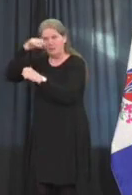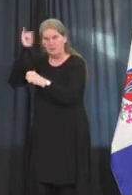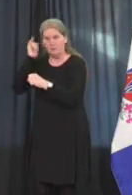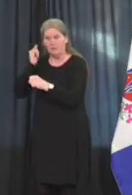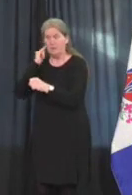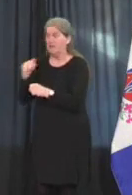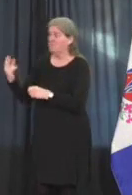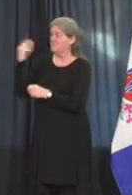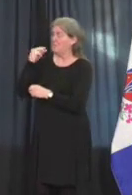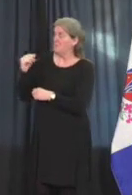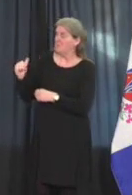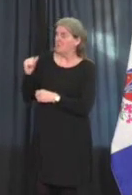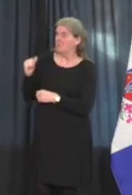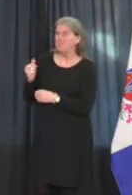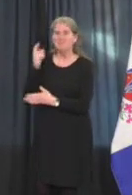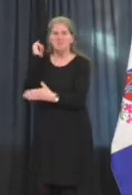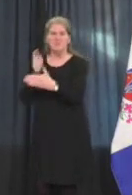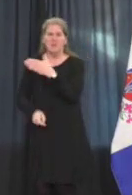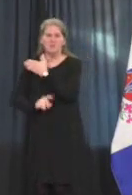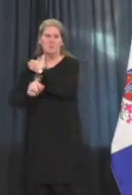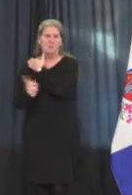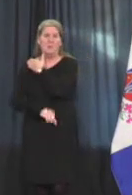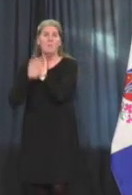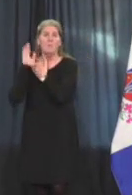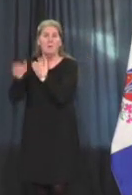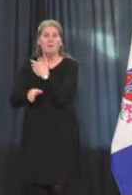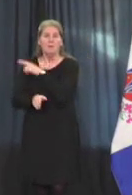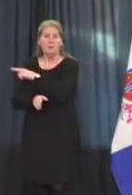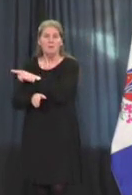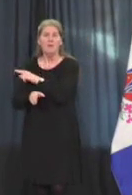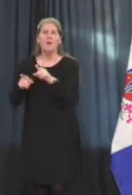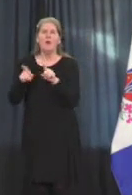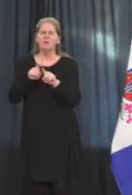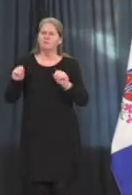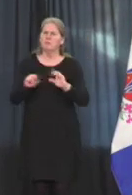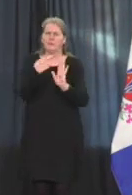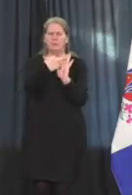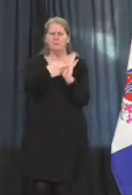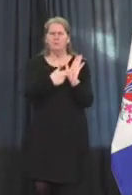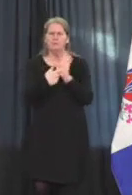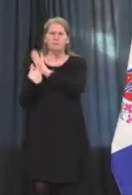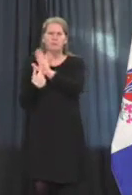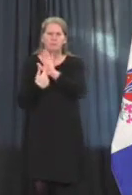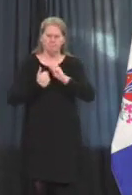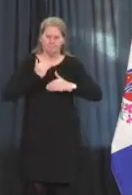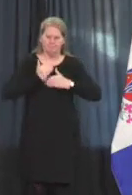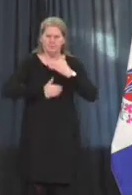SUBJECT TO AN OFFENCE. WE'RE INTRODUCING CLEAR RULES AND PROCEDURES FOR WORKERS WHO